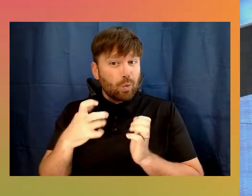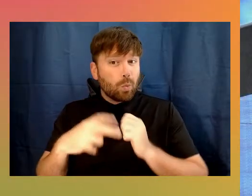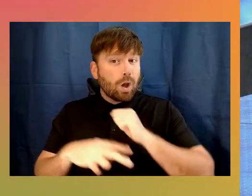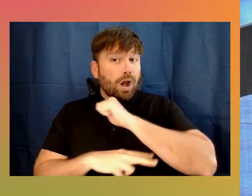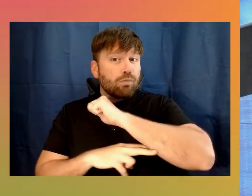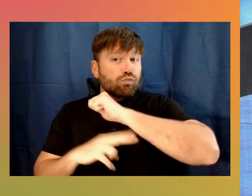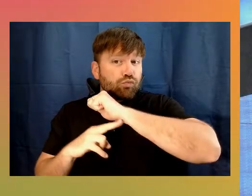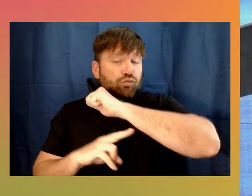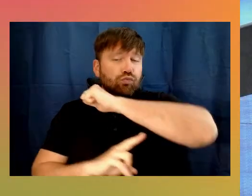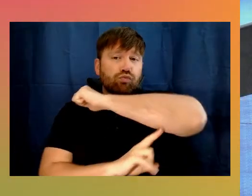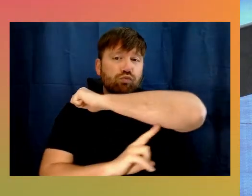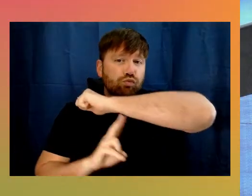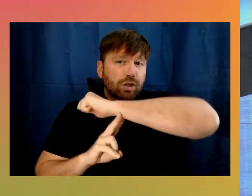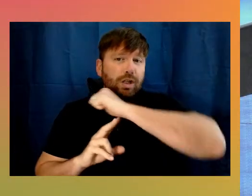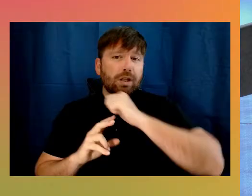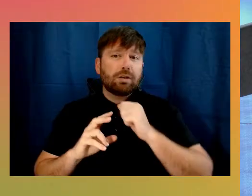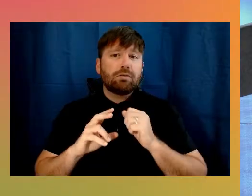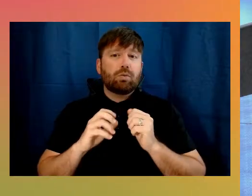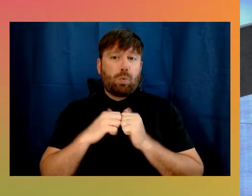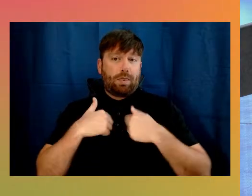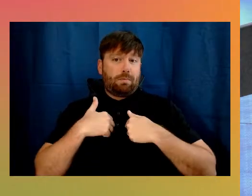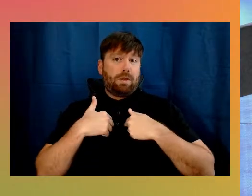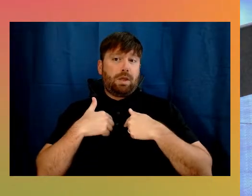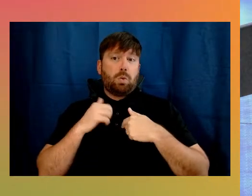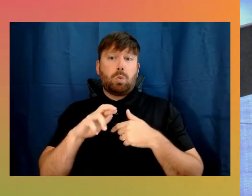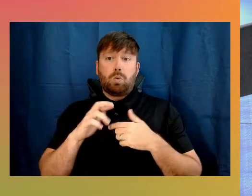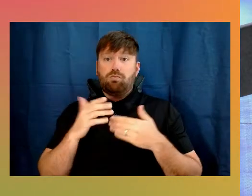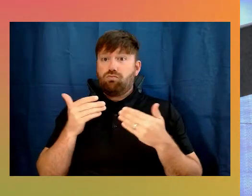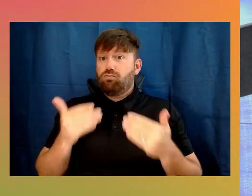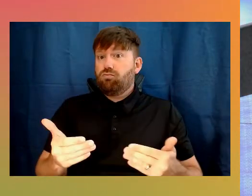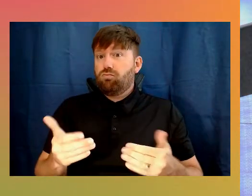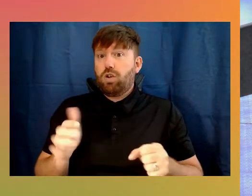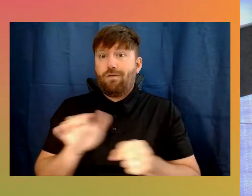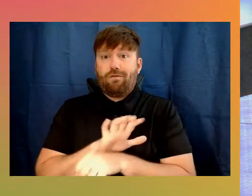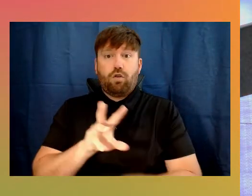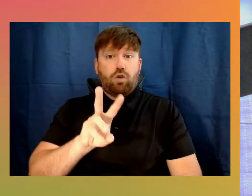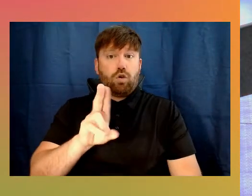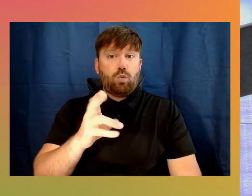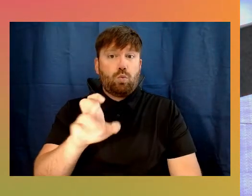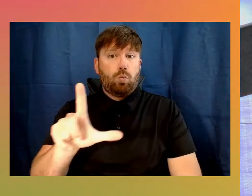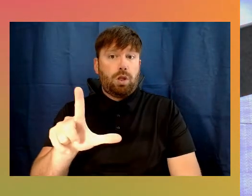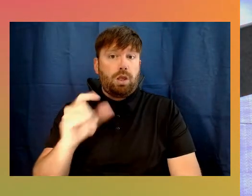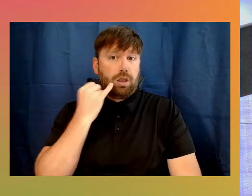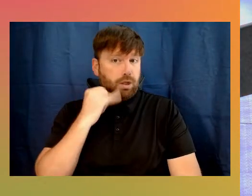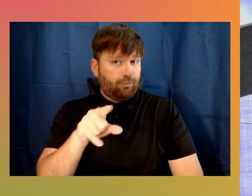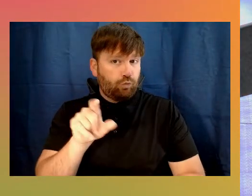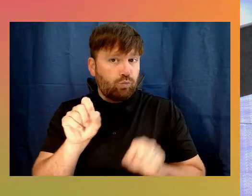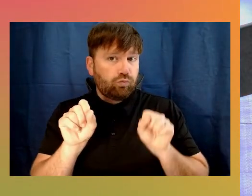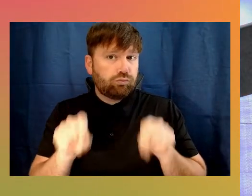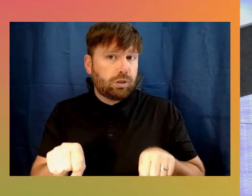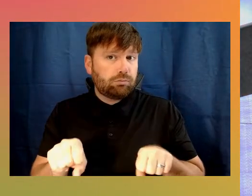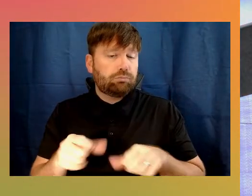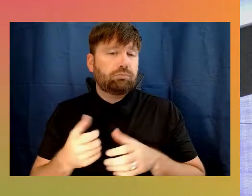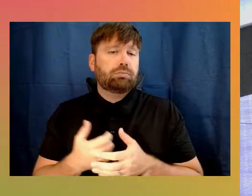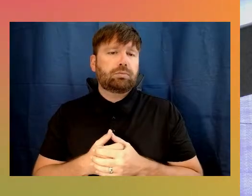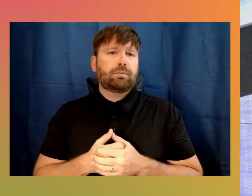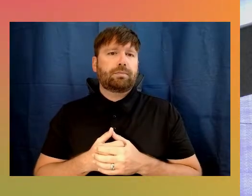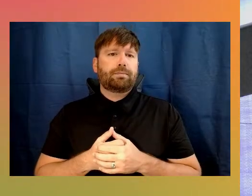YOU WANT TO TAKE BRIDGE POSE WITH ME, THAT'S ALWAYS A GREAT